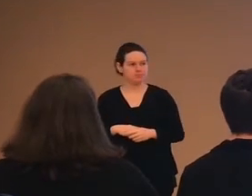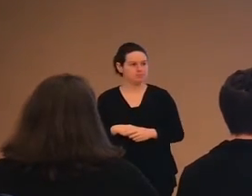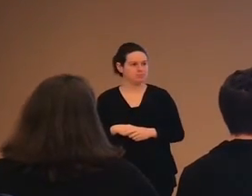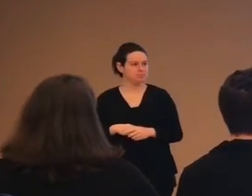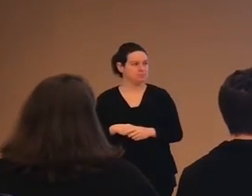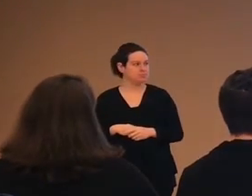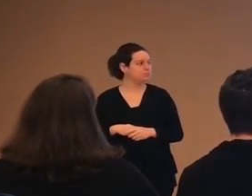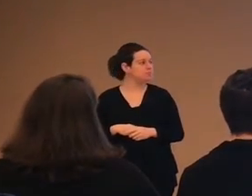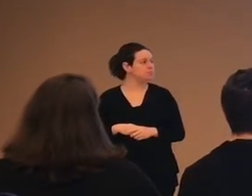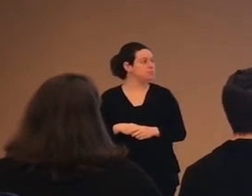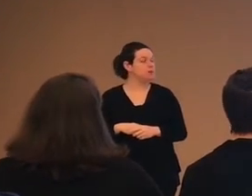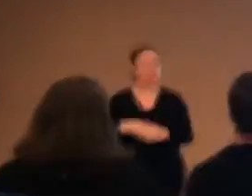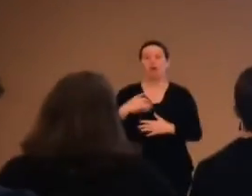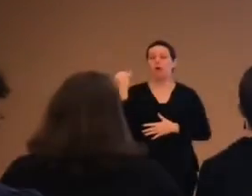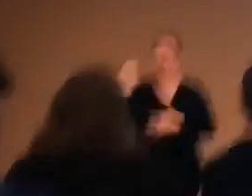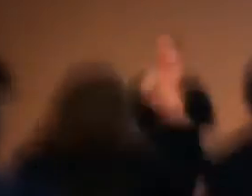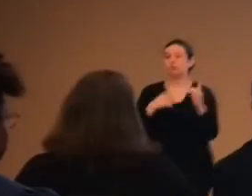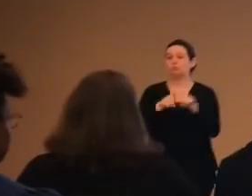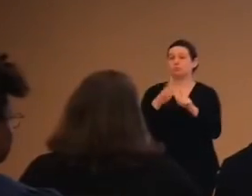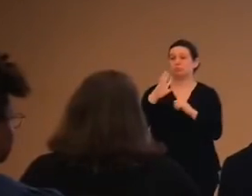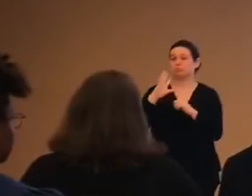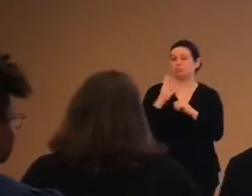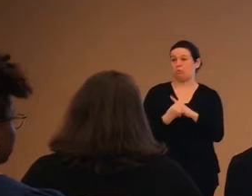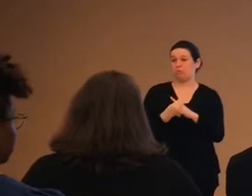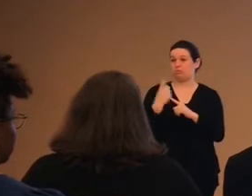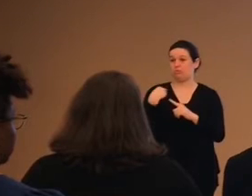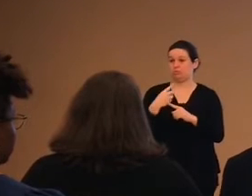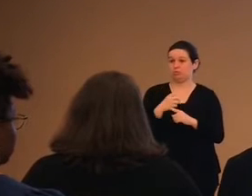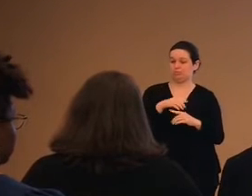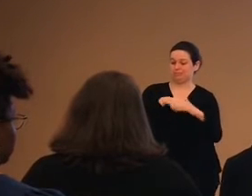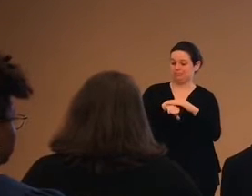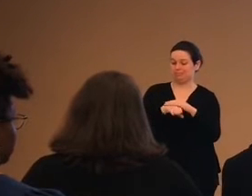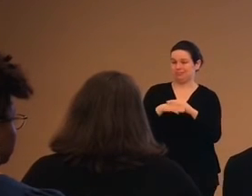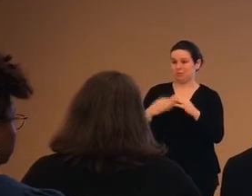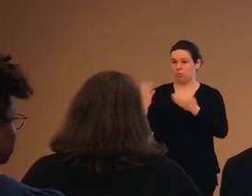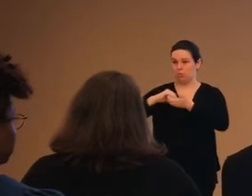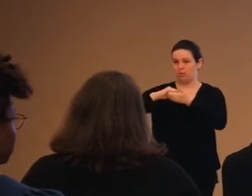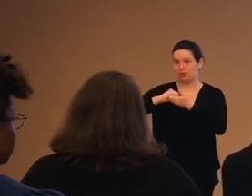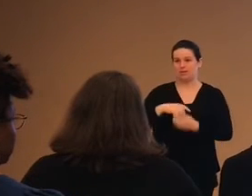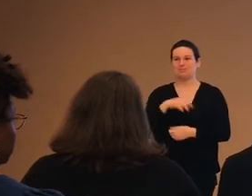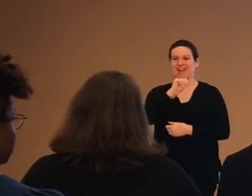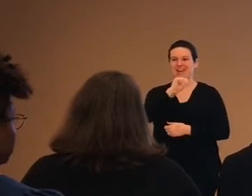The Arts and Cultural accessibility Cooperative which I'm just going to call the ACAC from now on